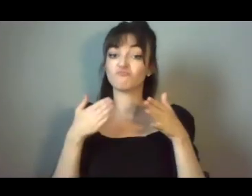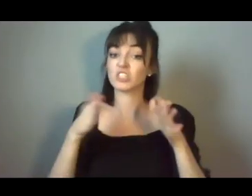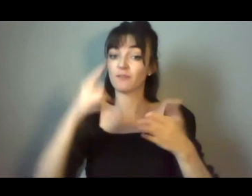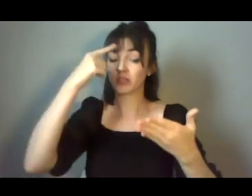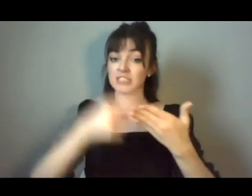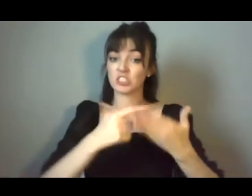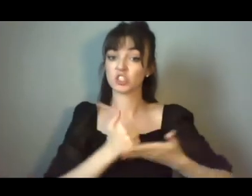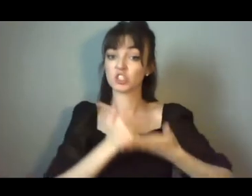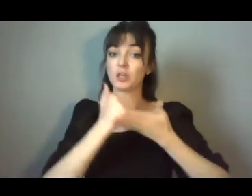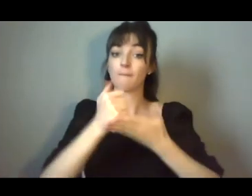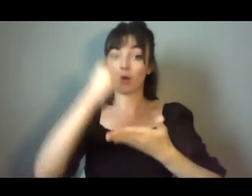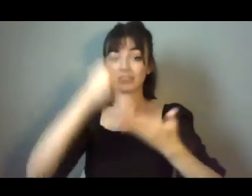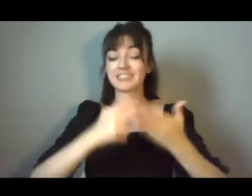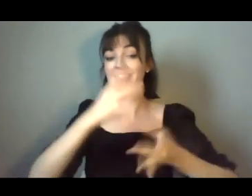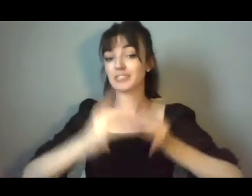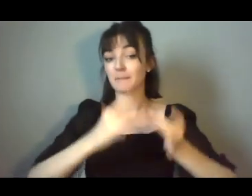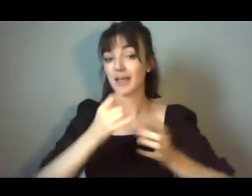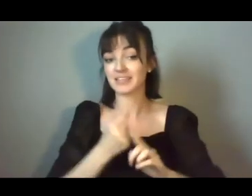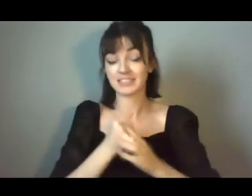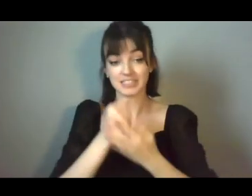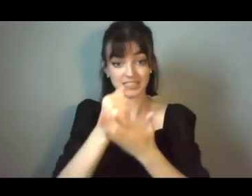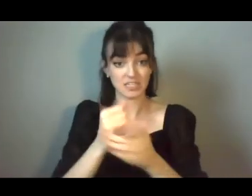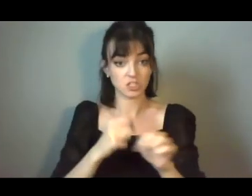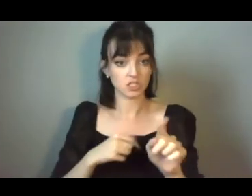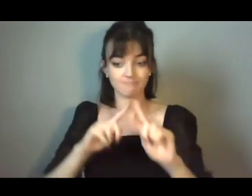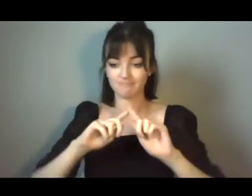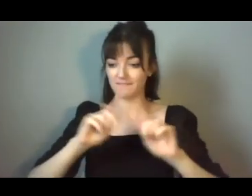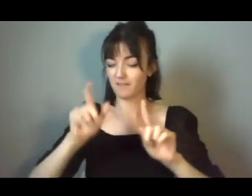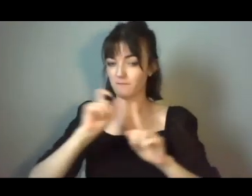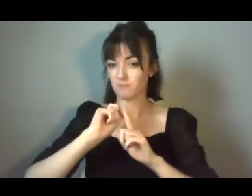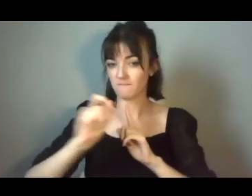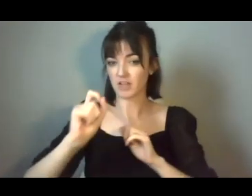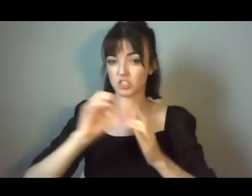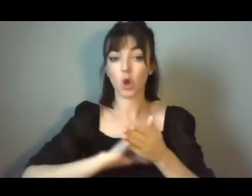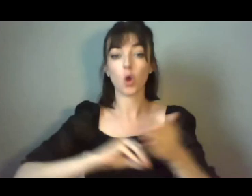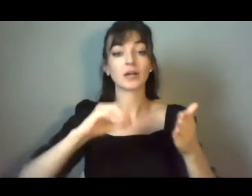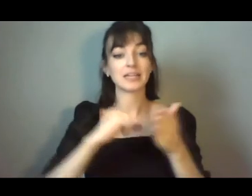making assistants, various different professional organisations will obviously assist a person who